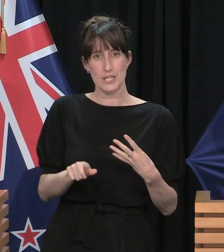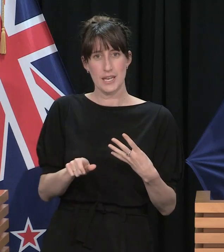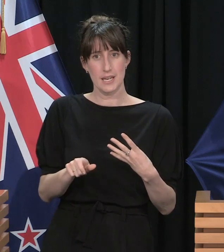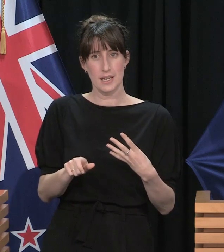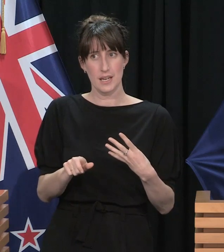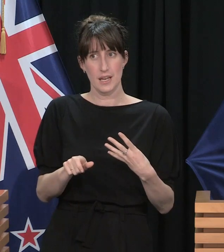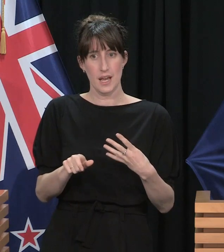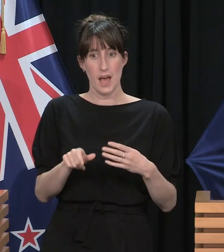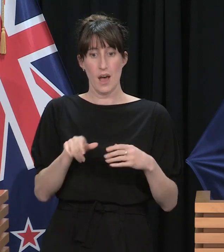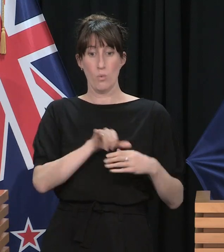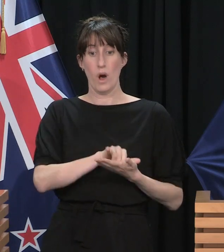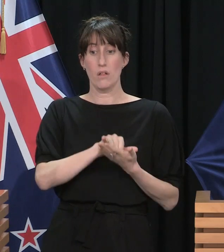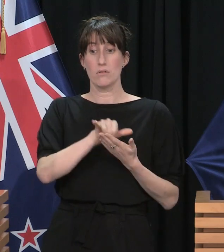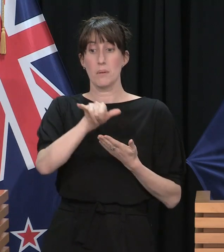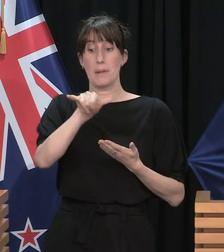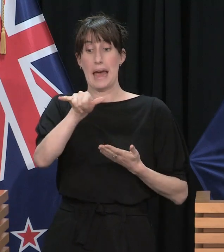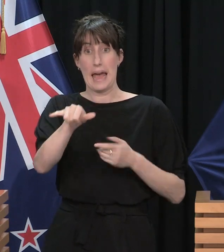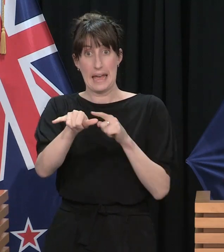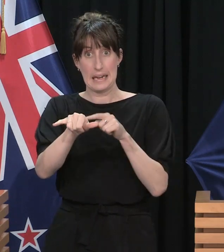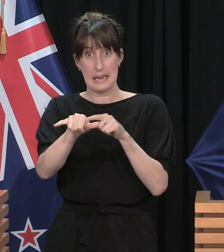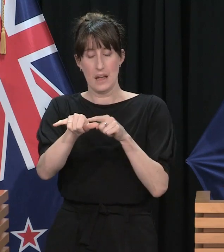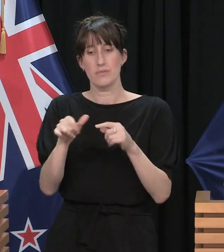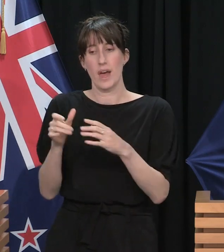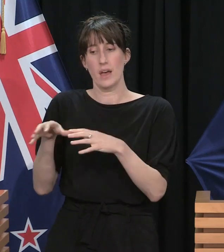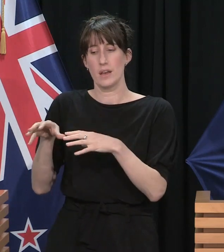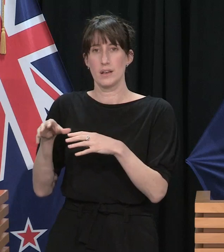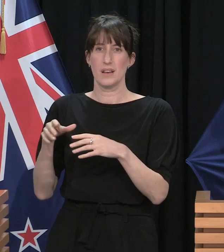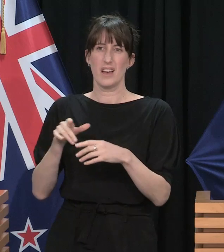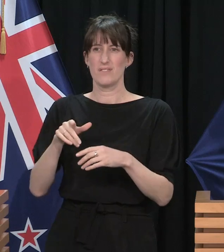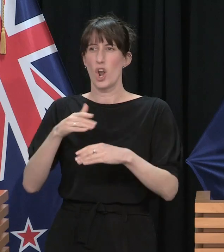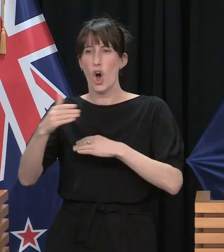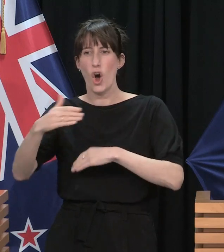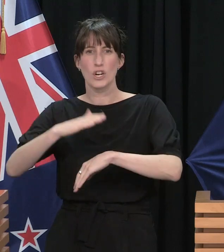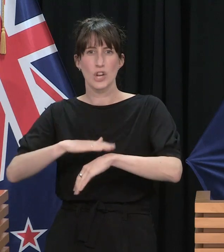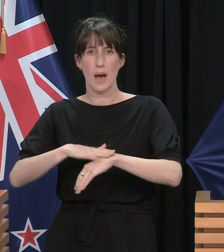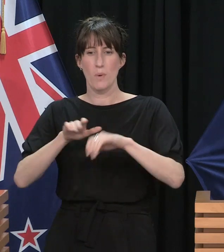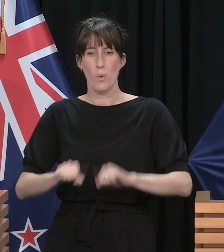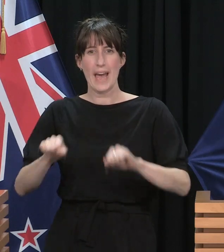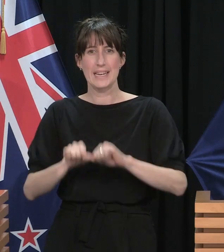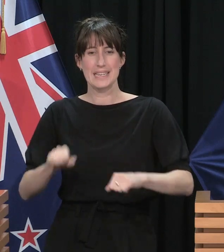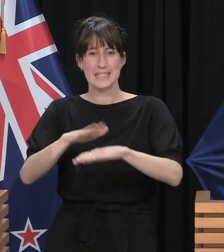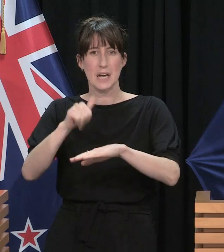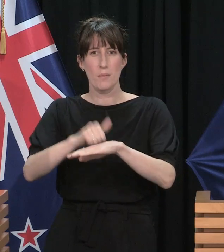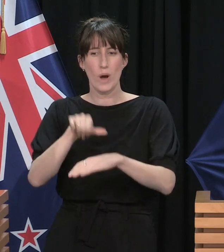internationally. The third is that the case acquired their infection during their travel from New Zealand to South